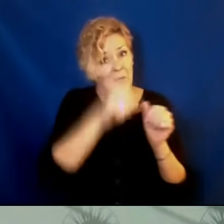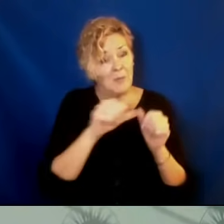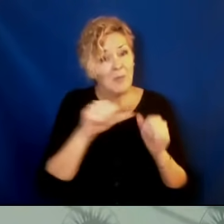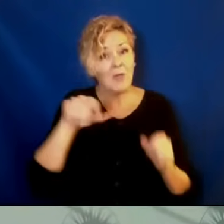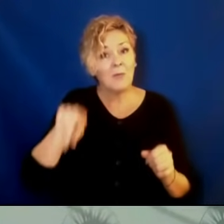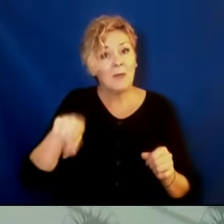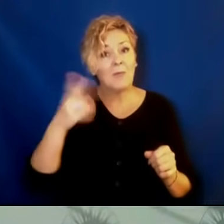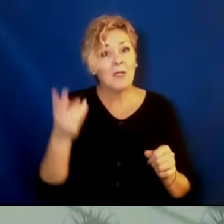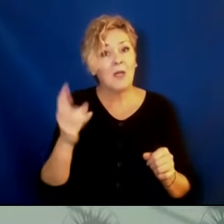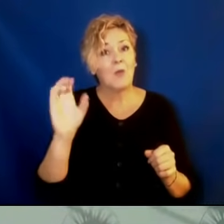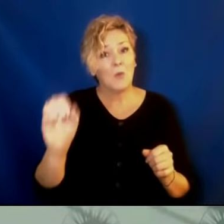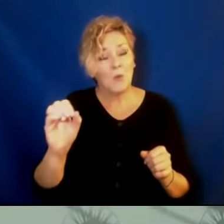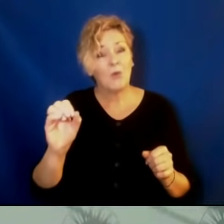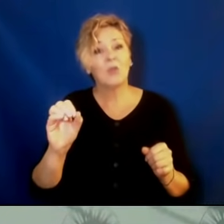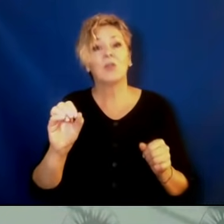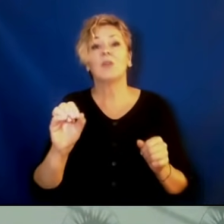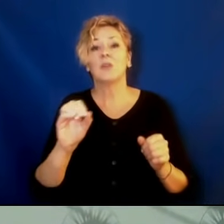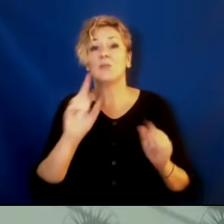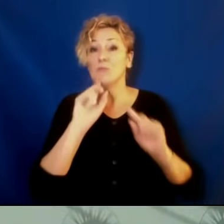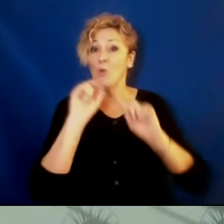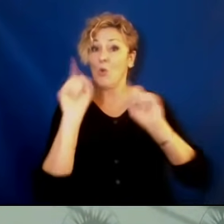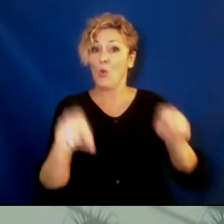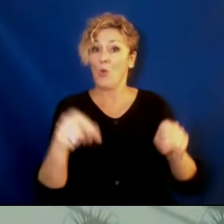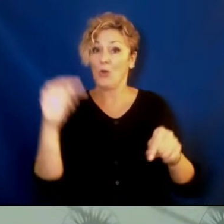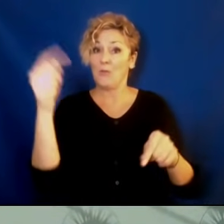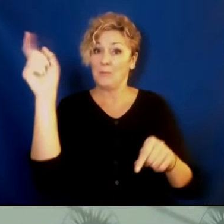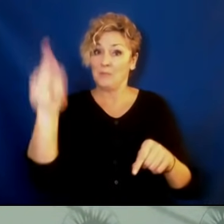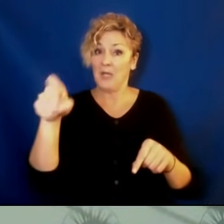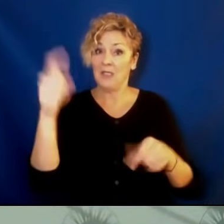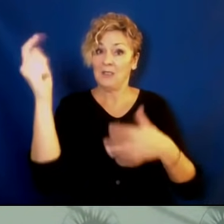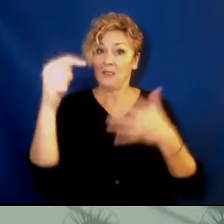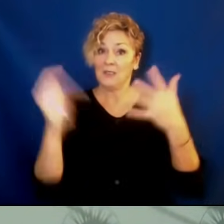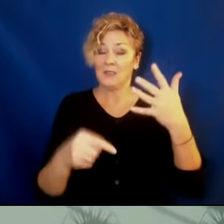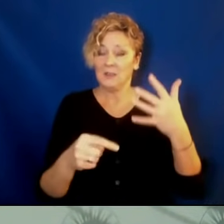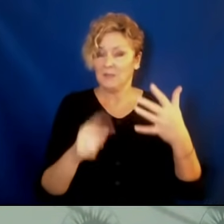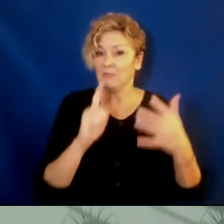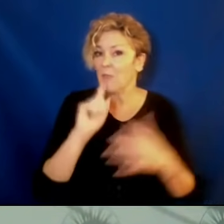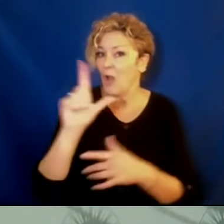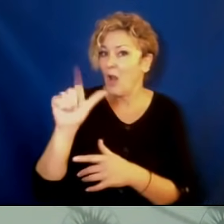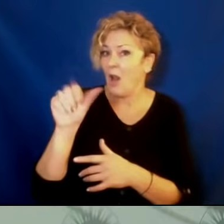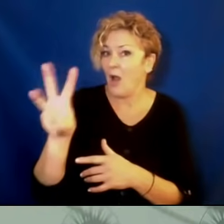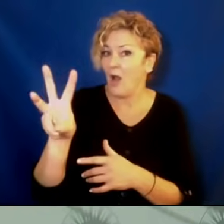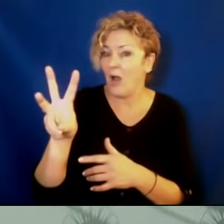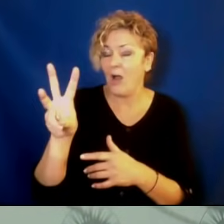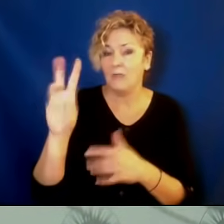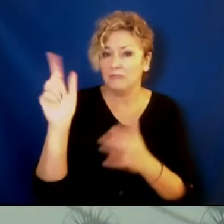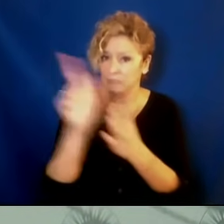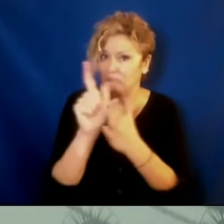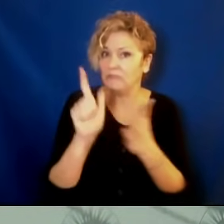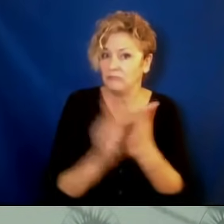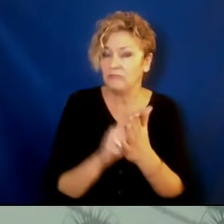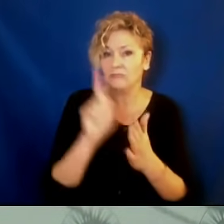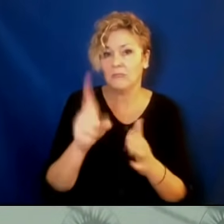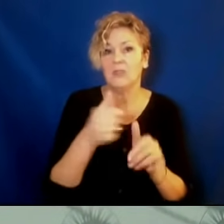know what to do, we have proven we know how to do it and we need to do that together right now.